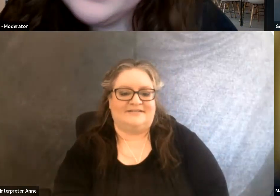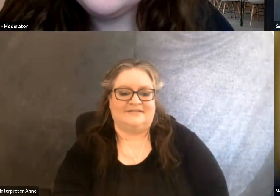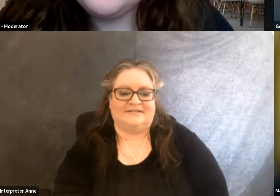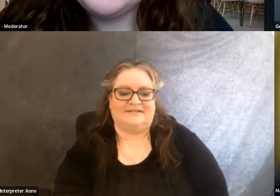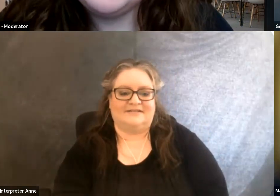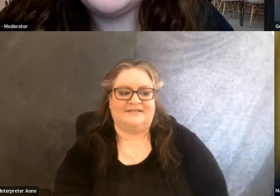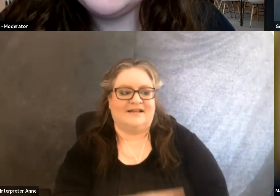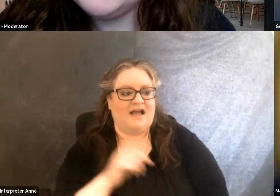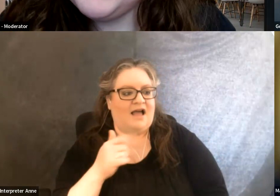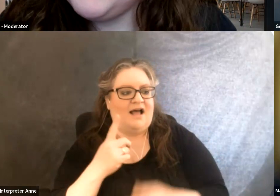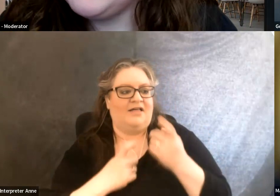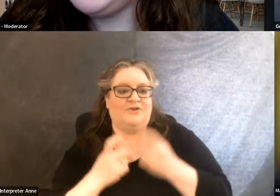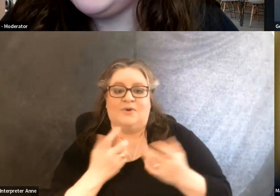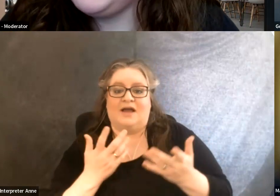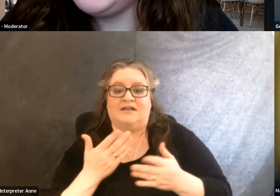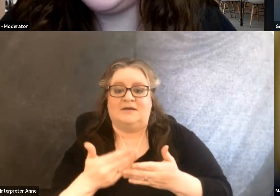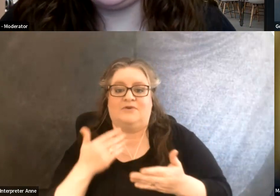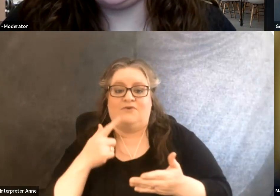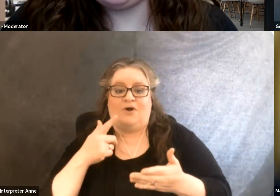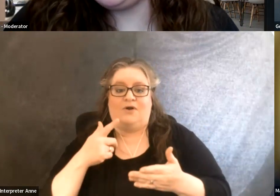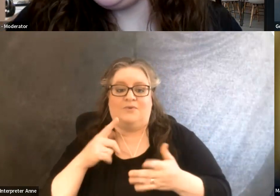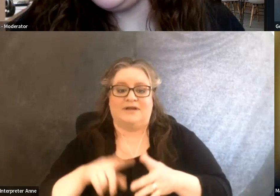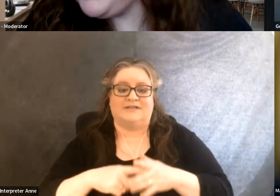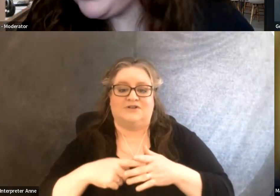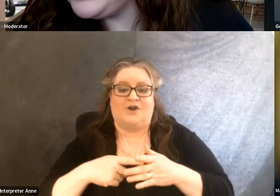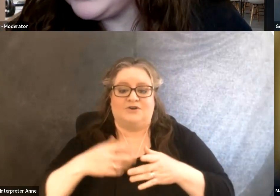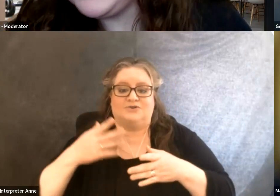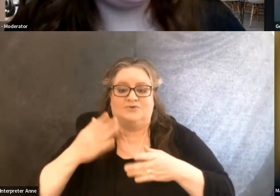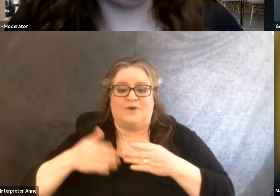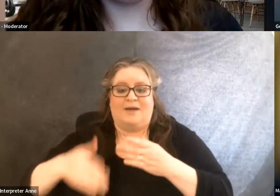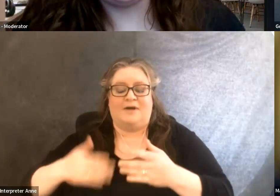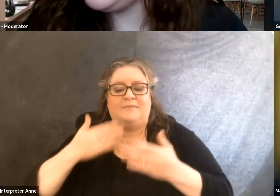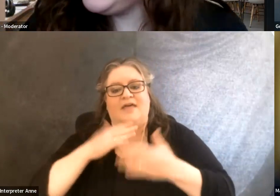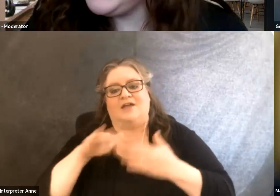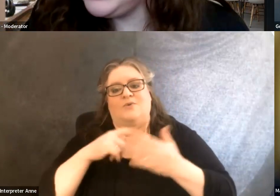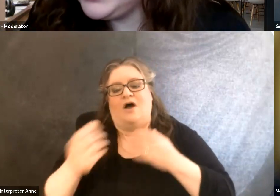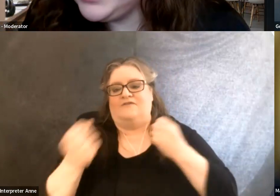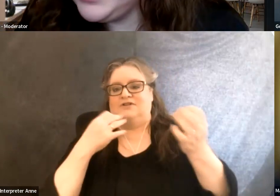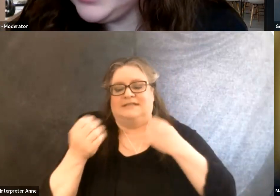Any other questions before we start to wrap up? Thank you all for sending all those great questions